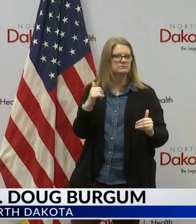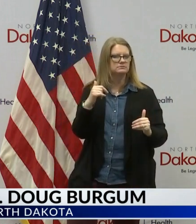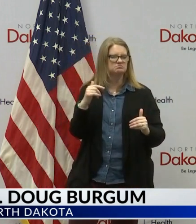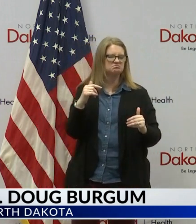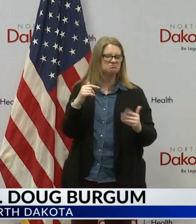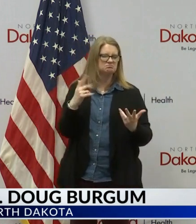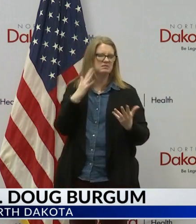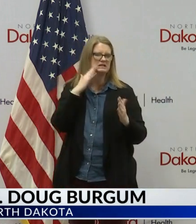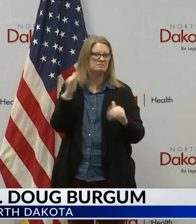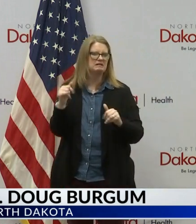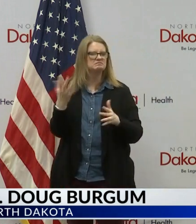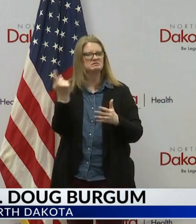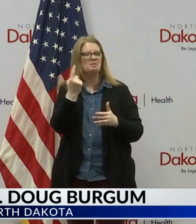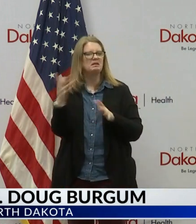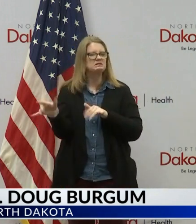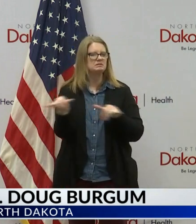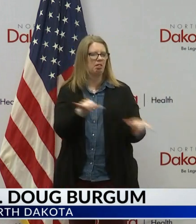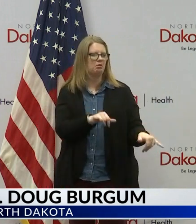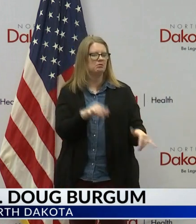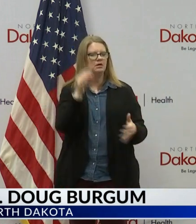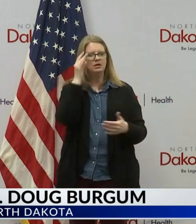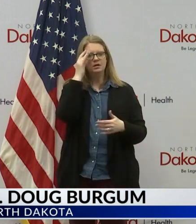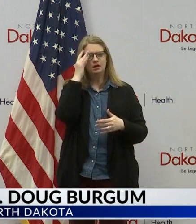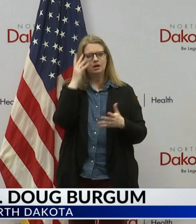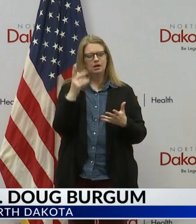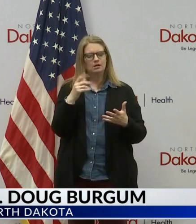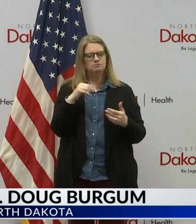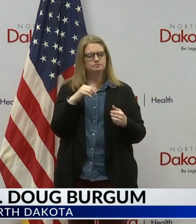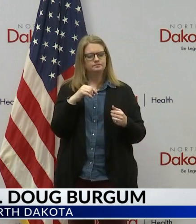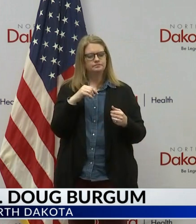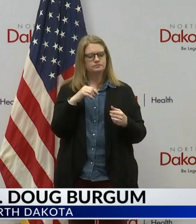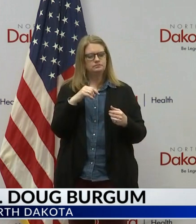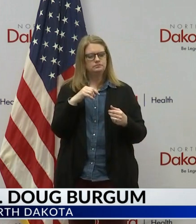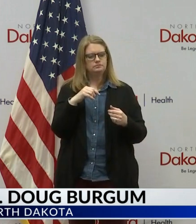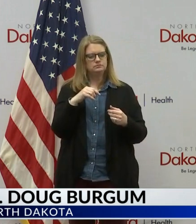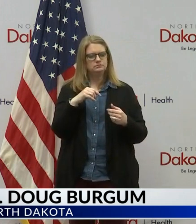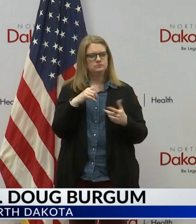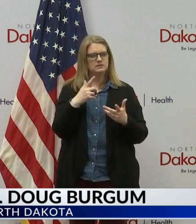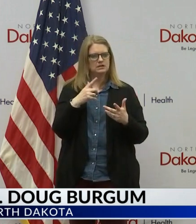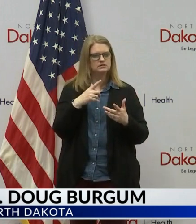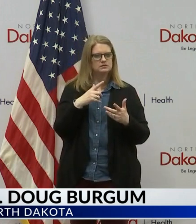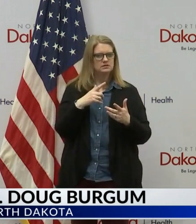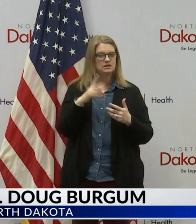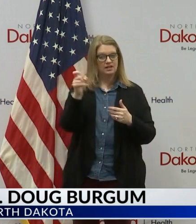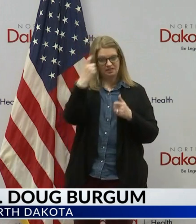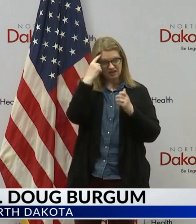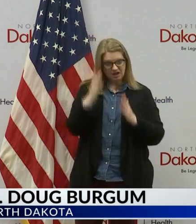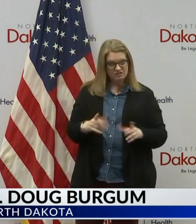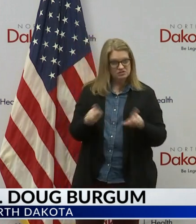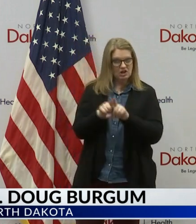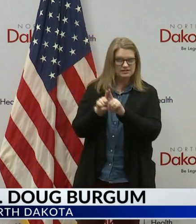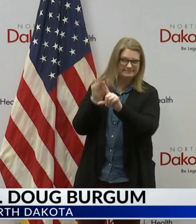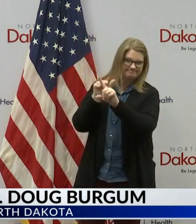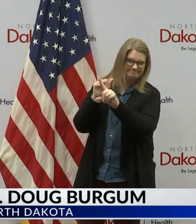THAT MONEY RELATED TO THAT THEY CAN BE REIMBURSED AND ACCEPT THAT AS MINIMUM. AND WE WILL SEE RIGHT NOW THERE